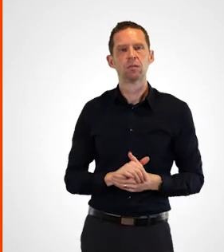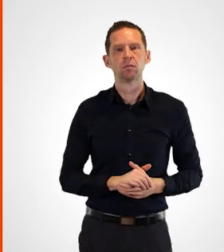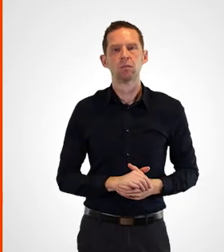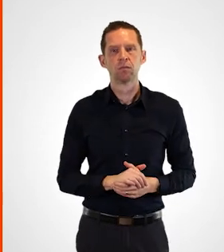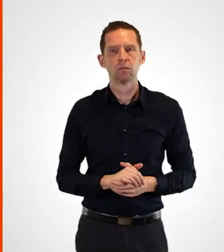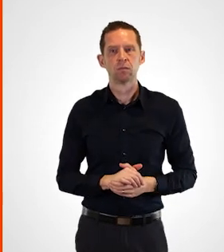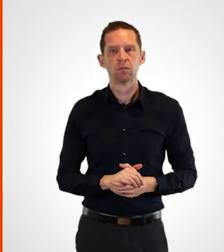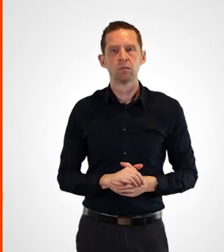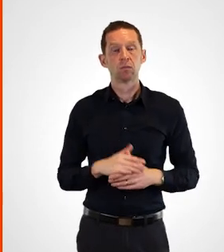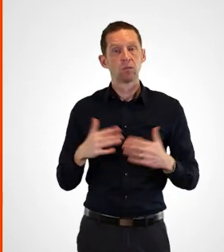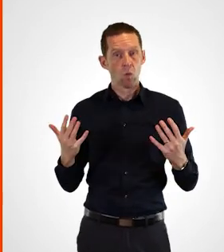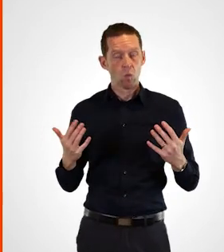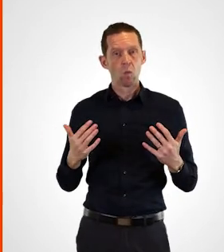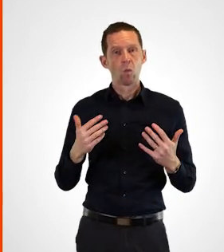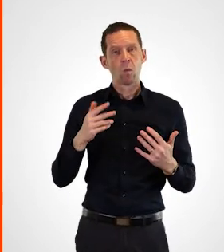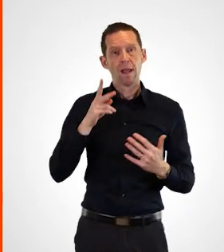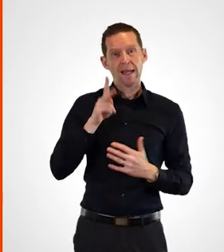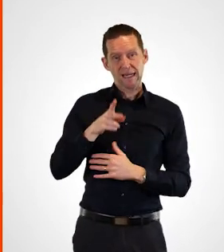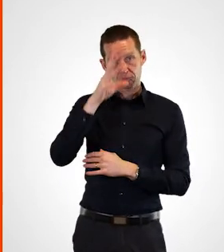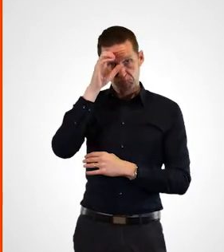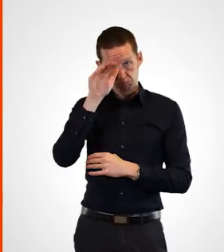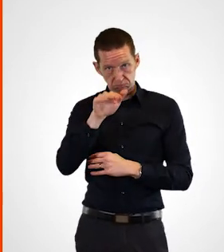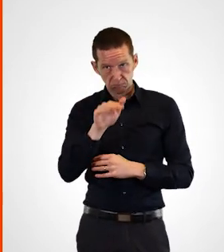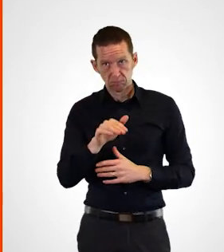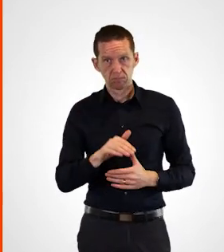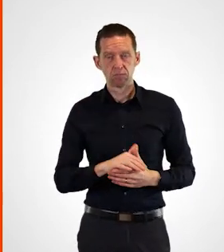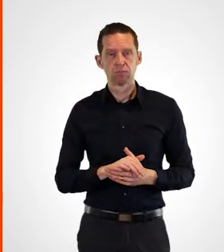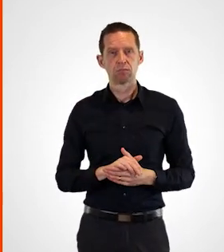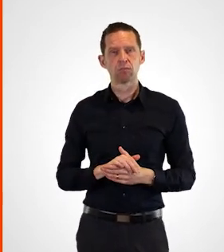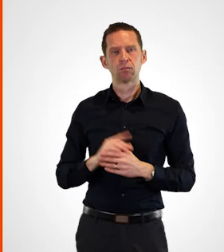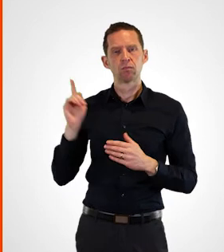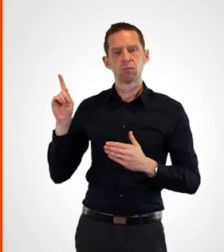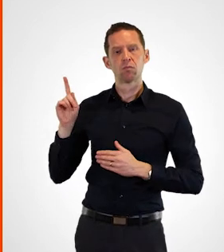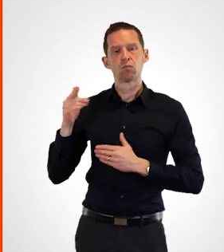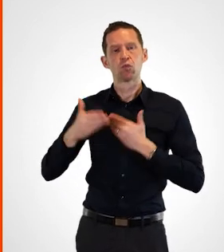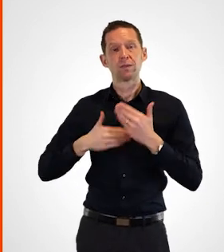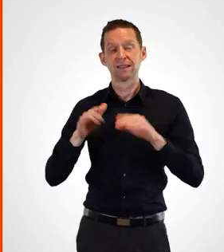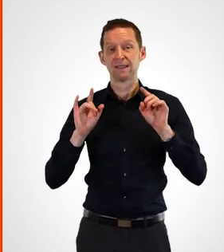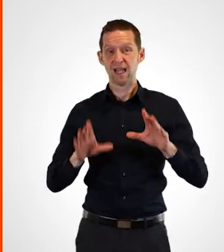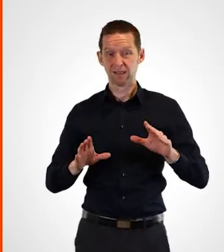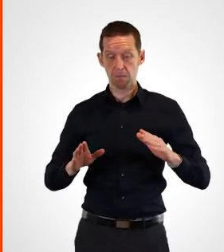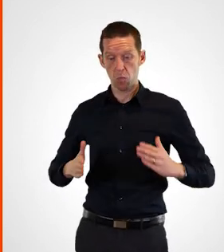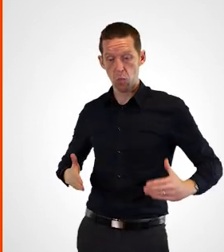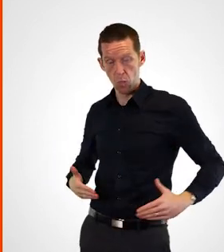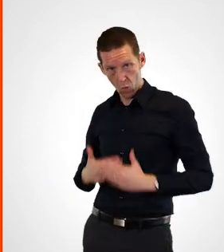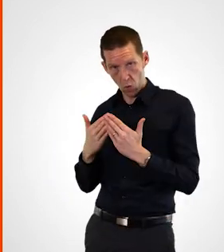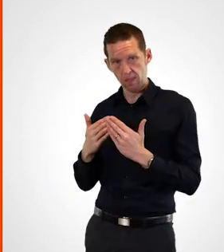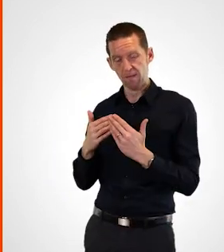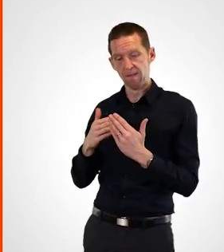so again just to reiterate or to emphasise that the process really begins at birth in terms of reading.